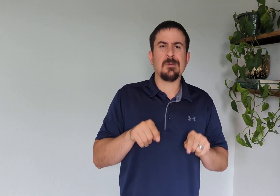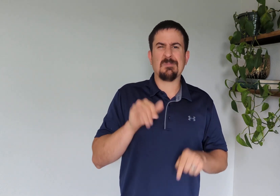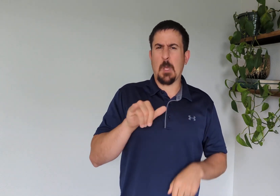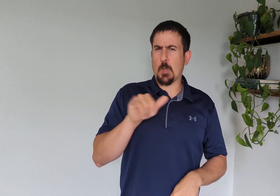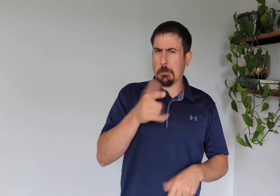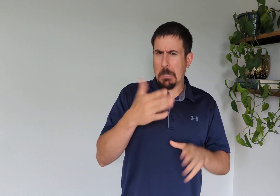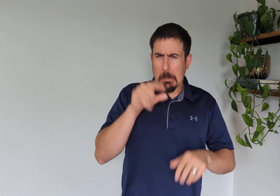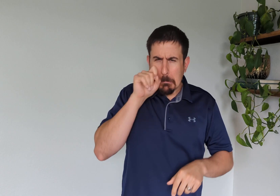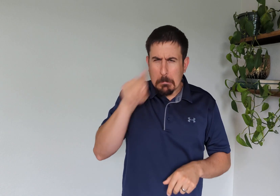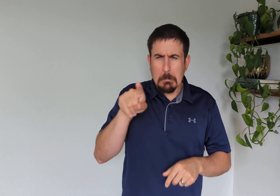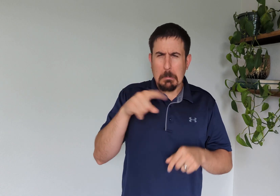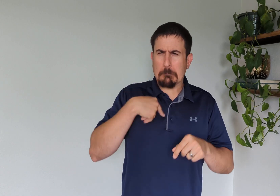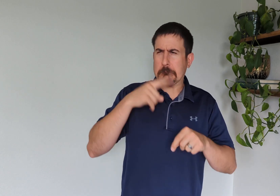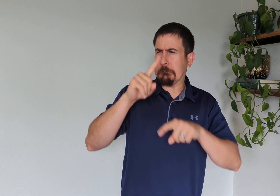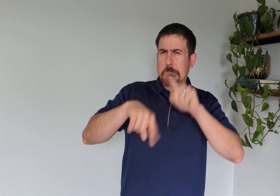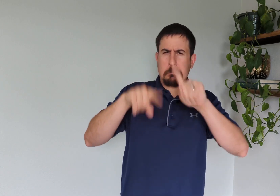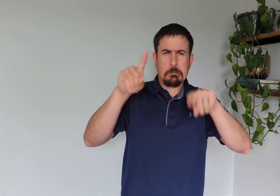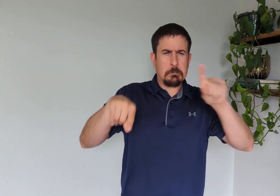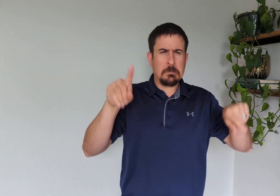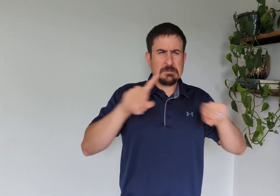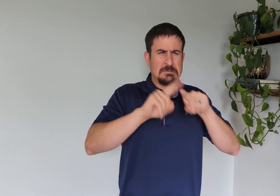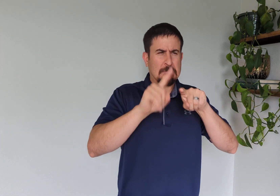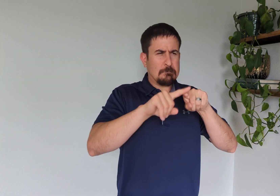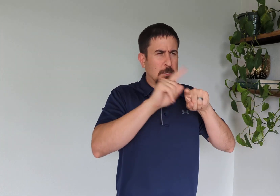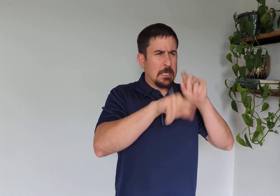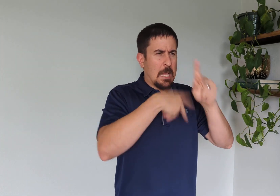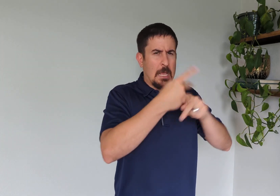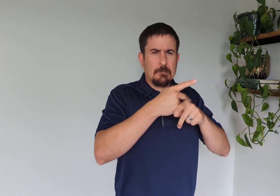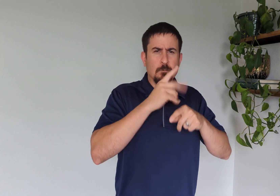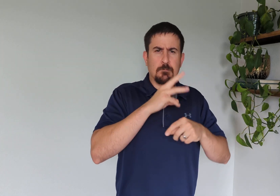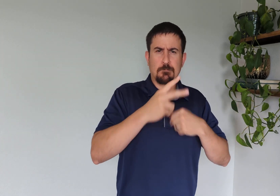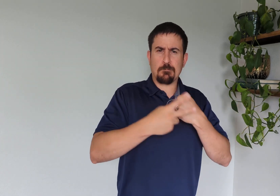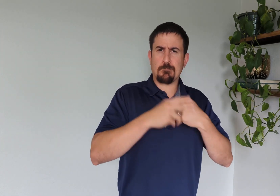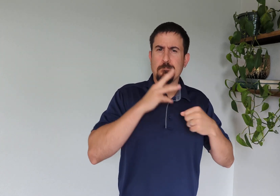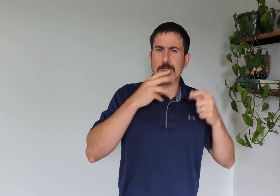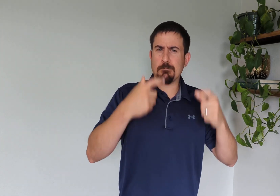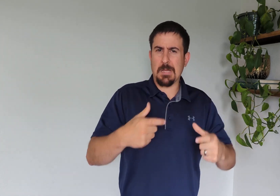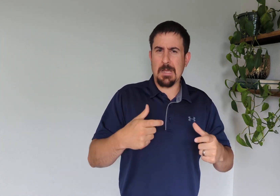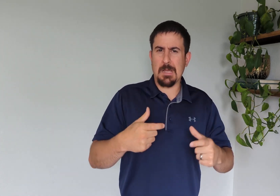This can also be why you might have noticed the wide variety of ponds out there.